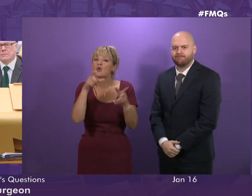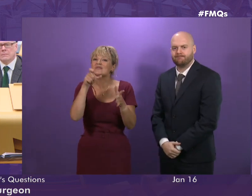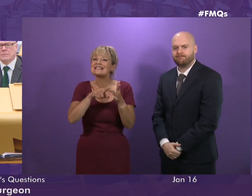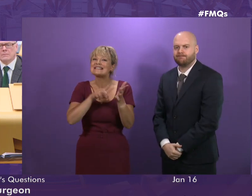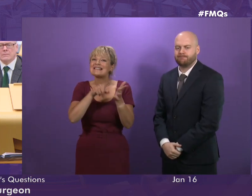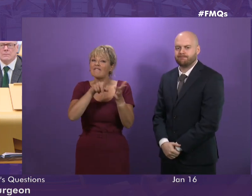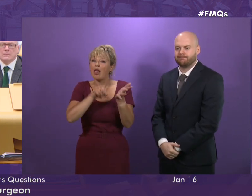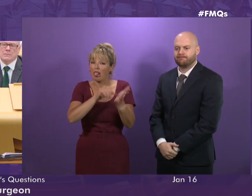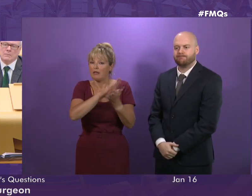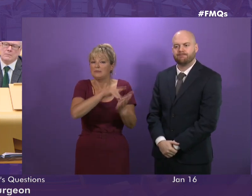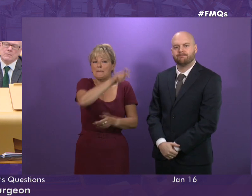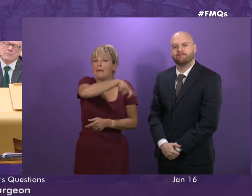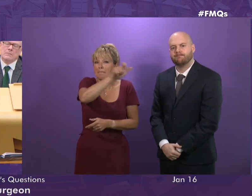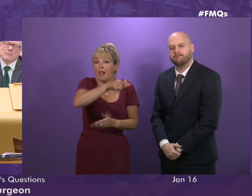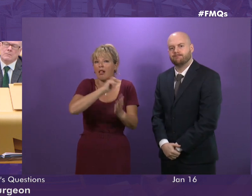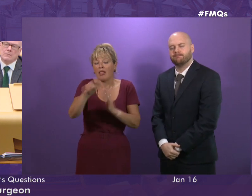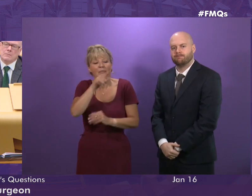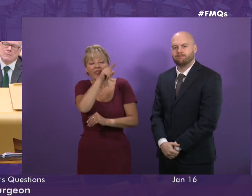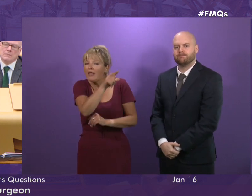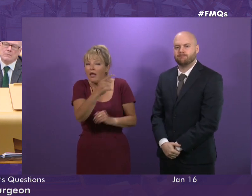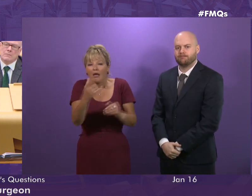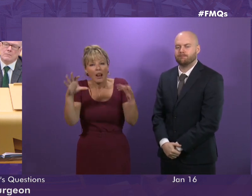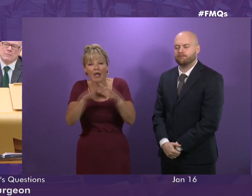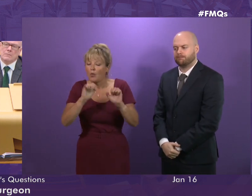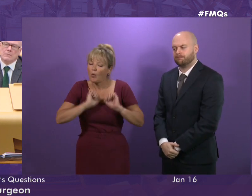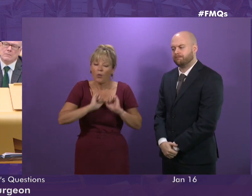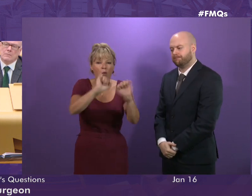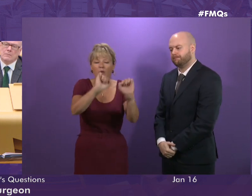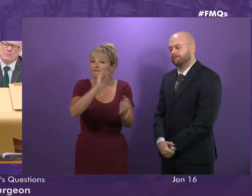own particular facts and circumstances. The Scottish Government expects all public bodies